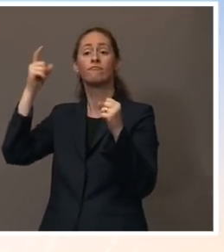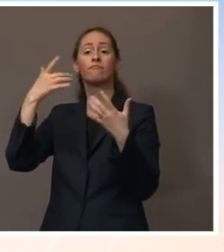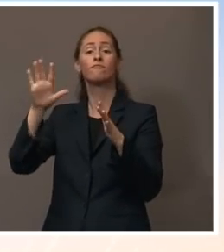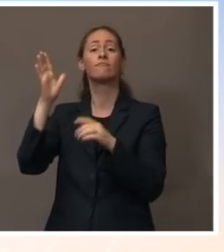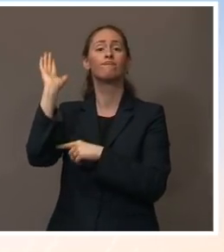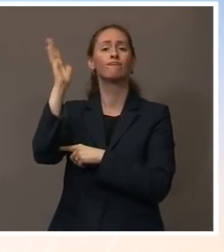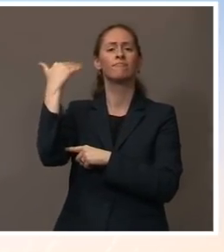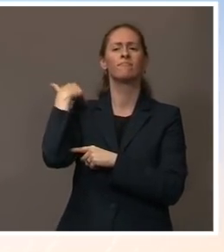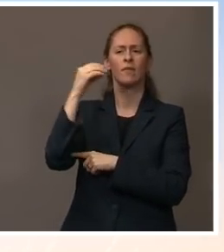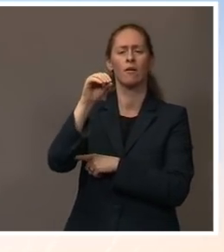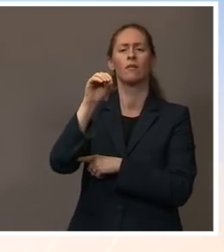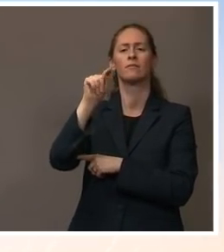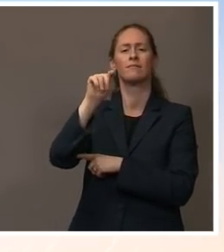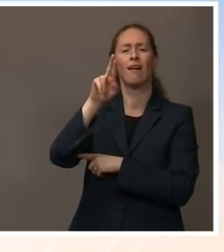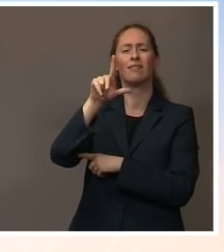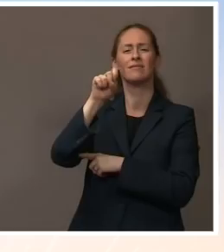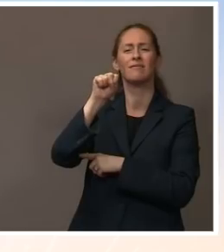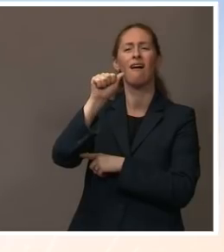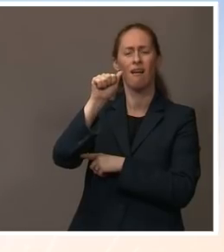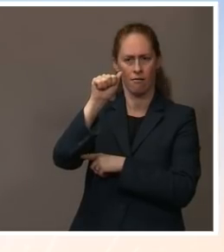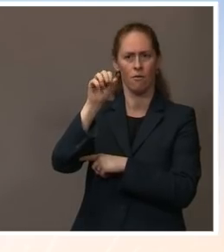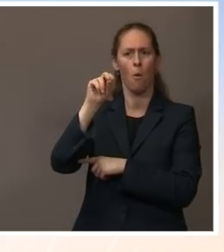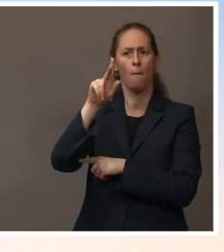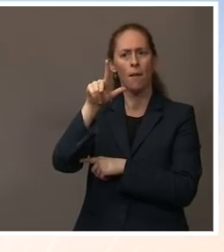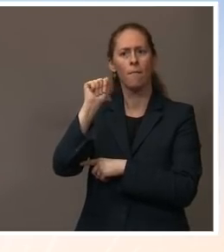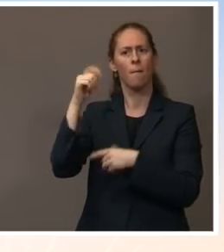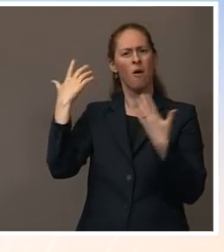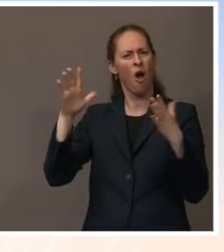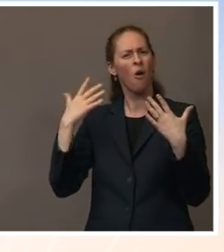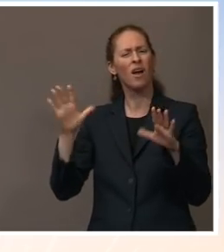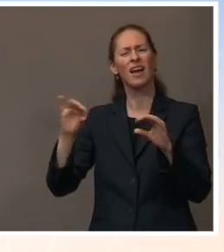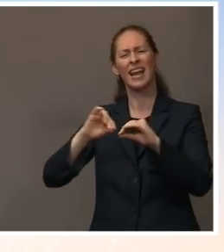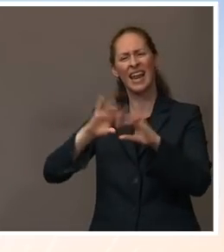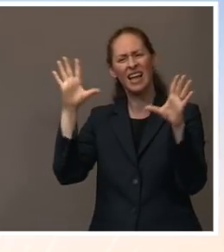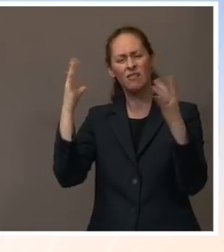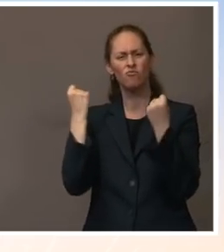made a passionate case for the importance of voting rights. He also has taken action,